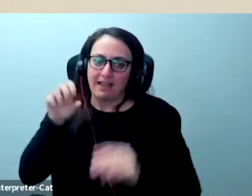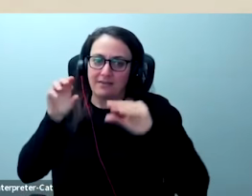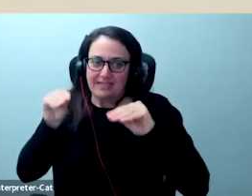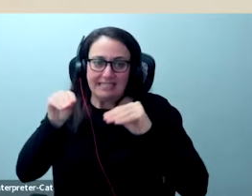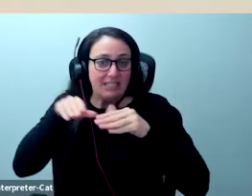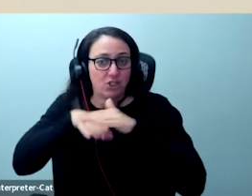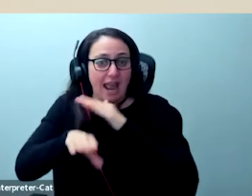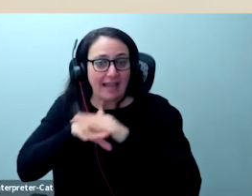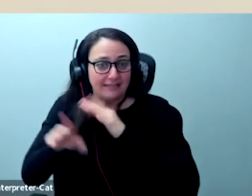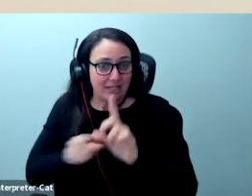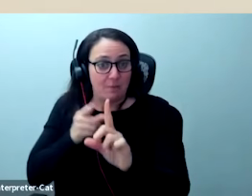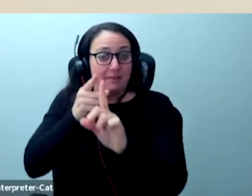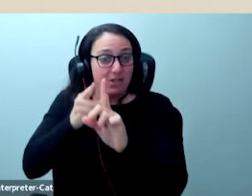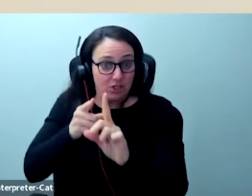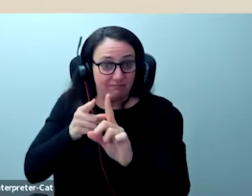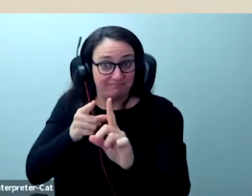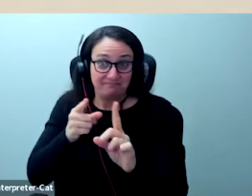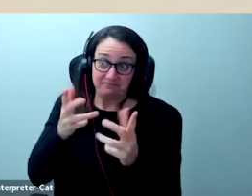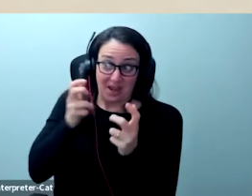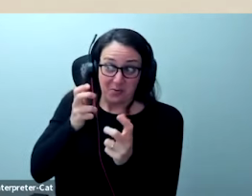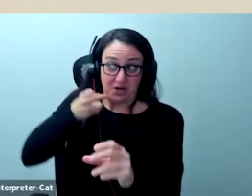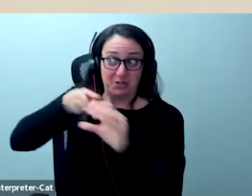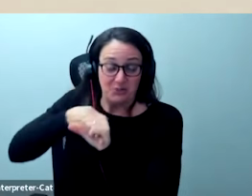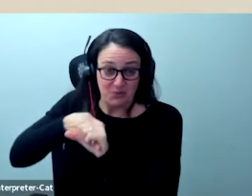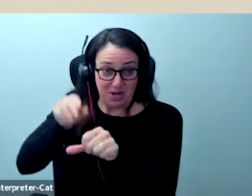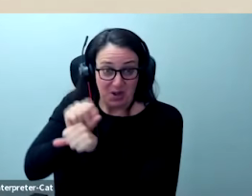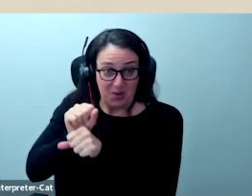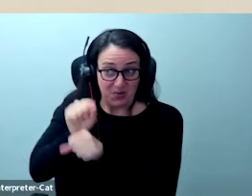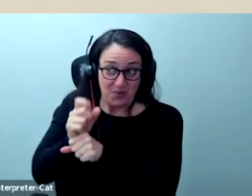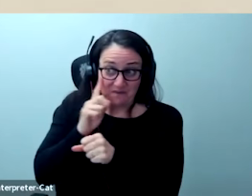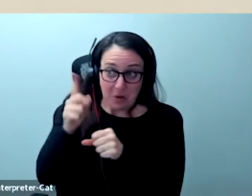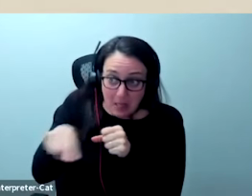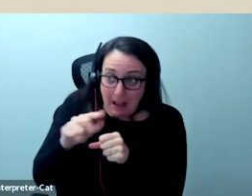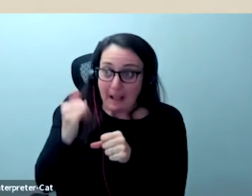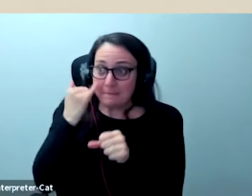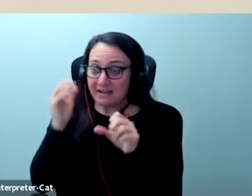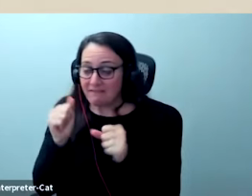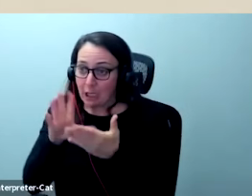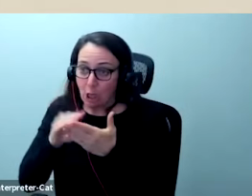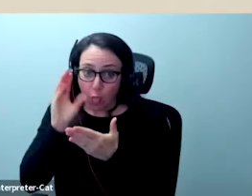and actually reached out to join Teach Access and see if there were ways for me to learn and contribute to the mission